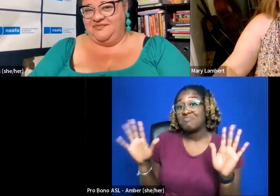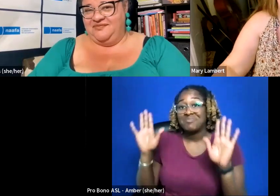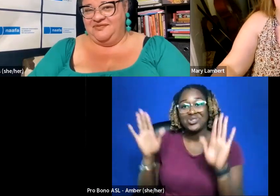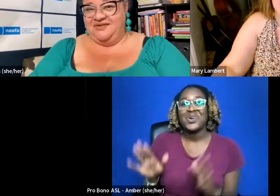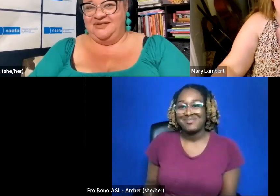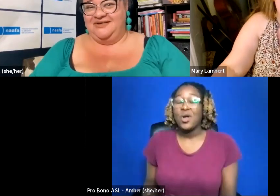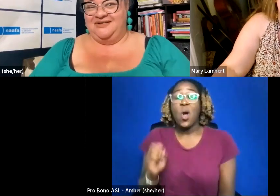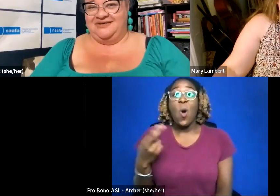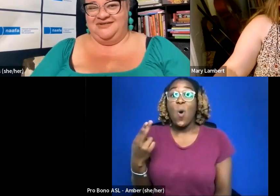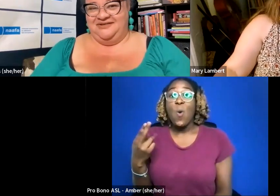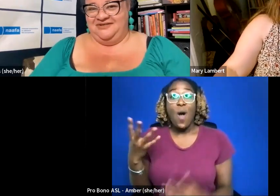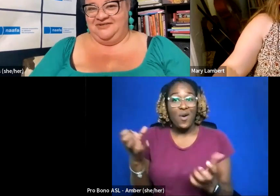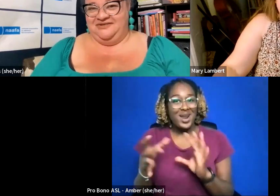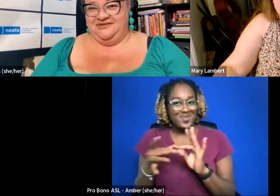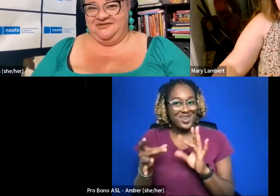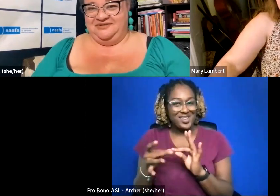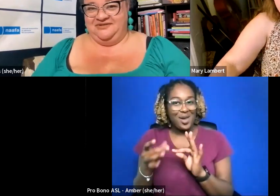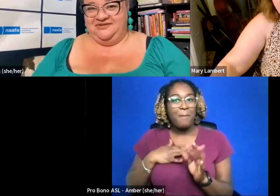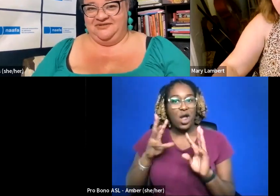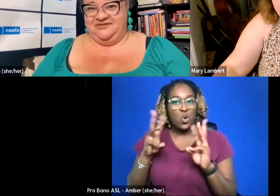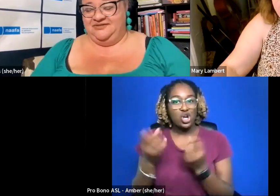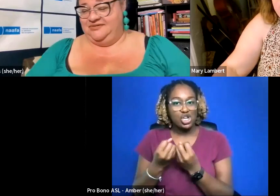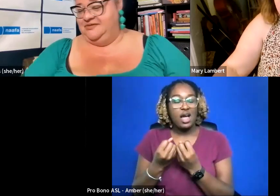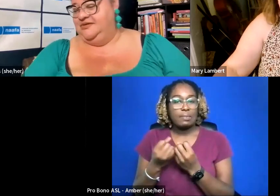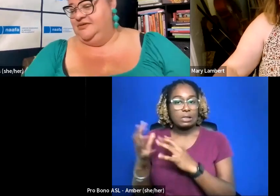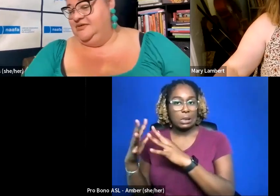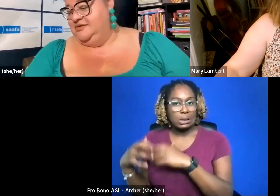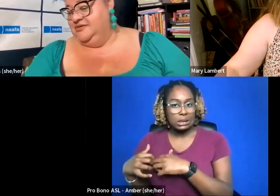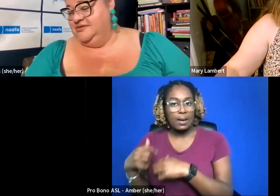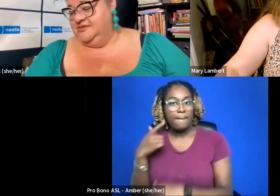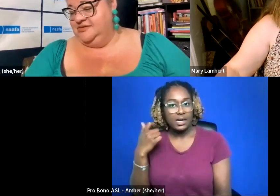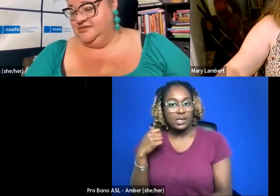Oh, I do want to mention, I do my I mean, my workshop is closing down because I'm I'm working on my next album.